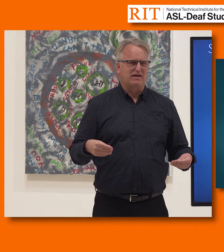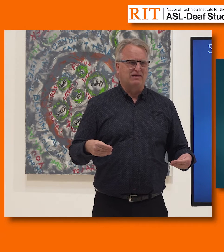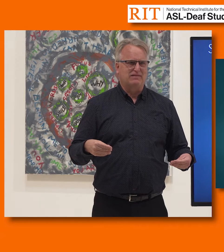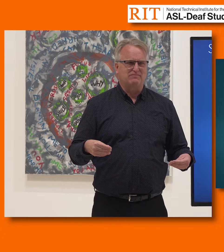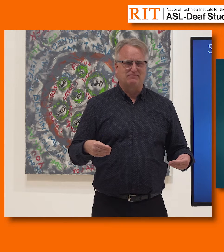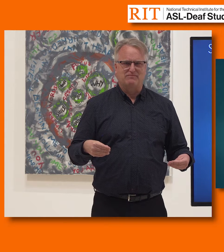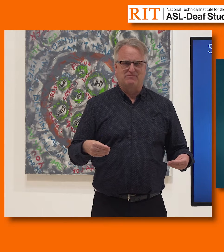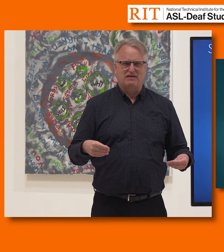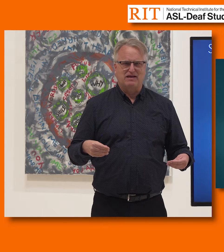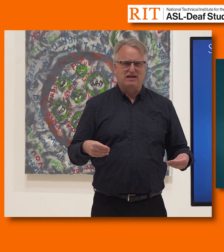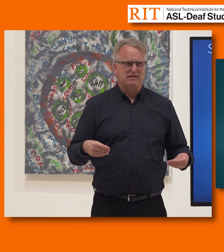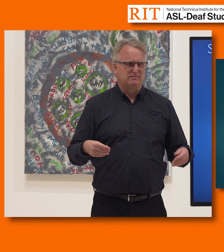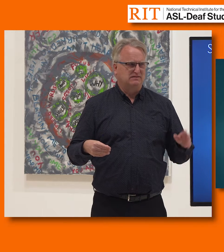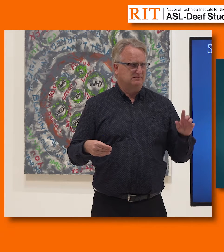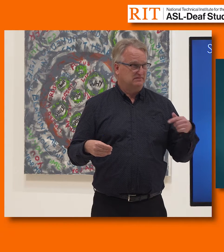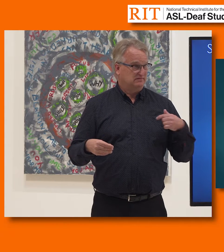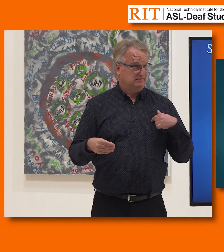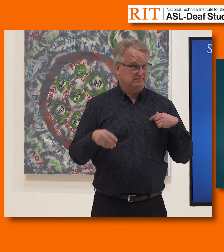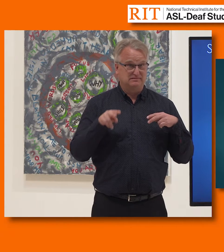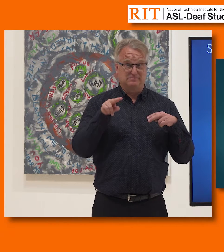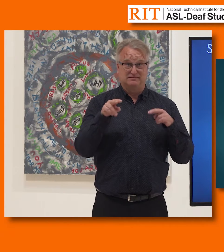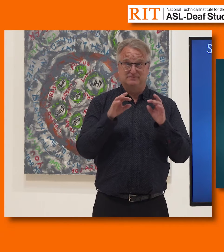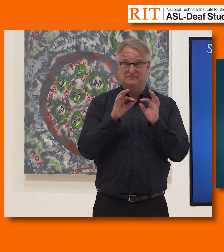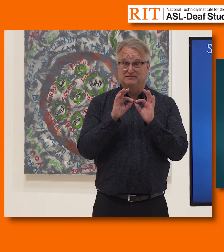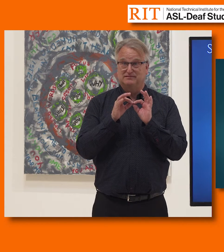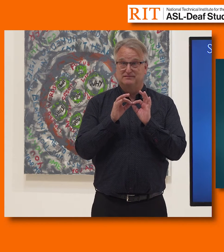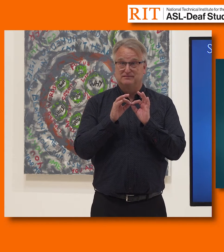"No, no, you're fine." And they go right back to it.